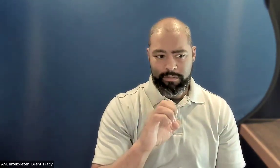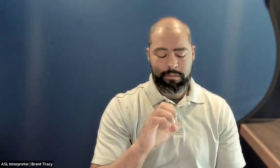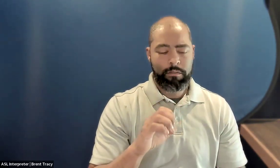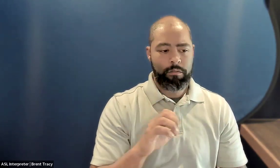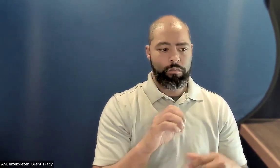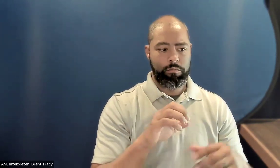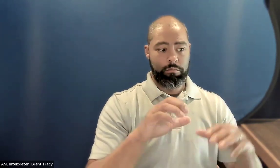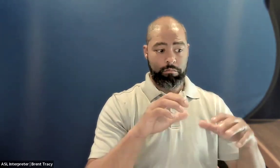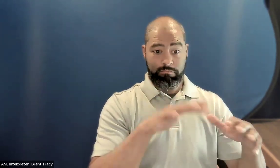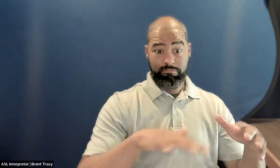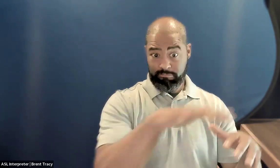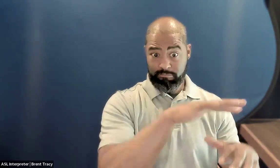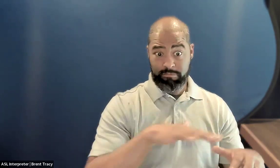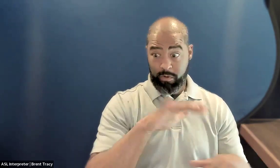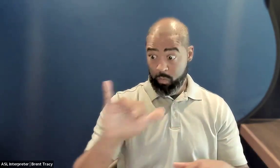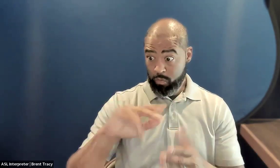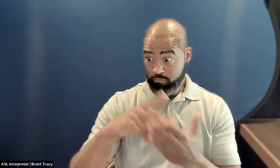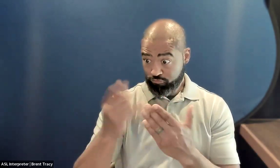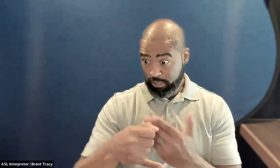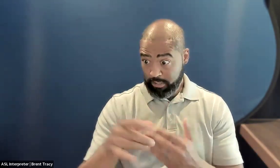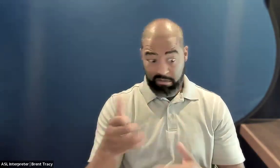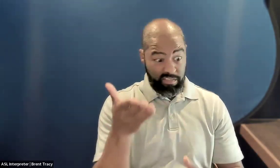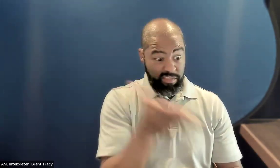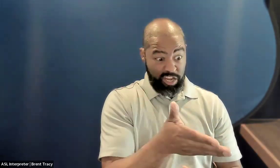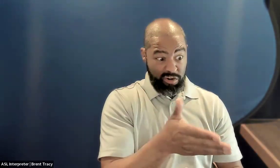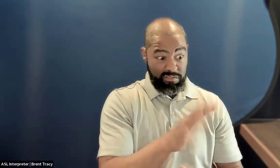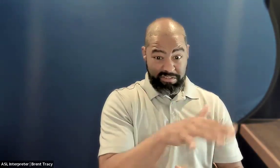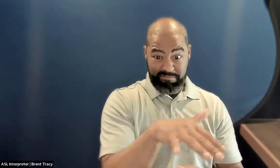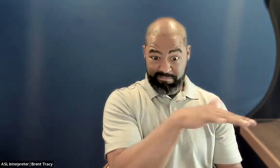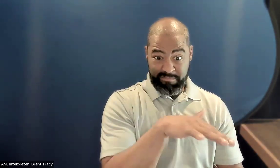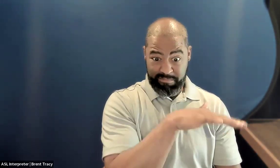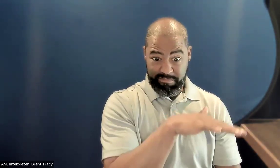neighbourhood, the level of ecosystem services the project